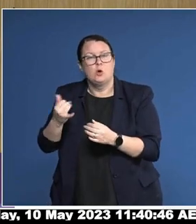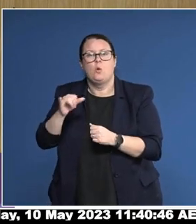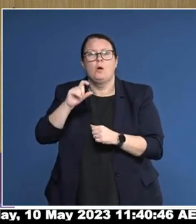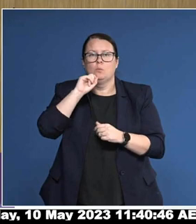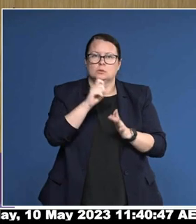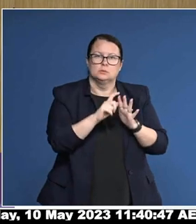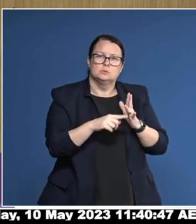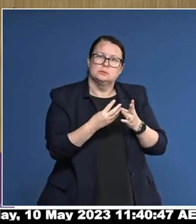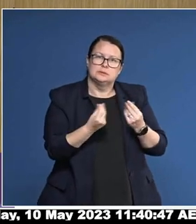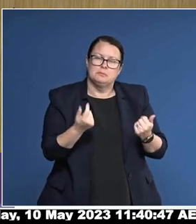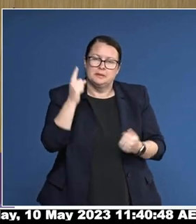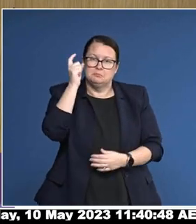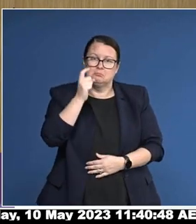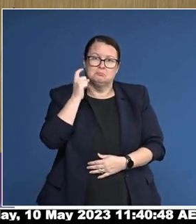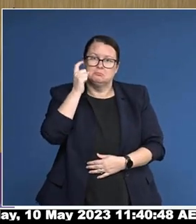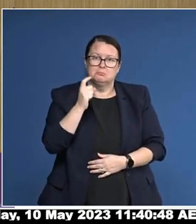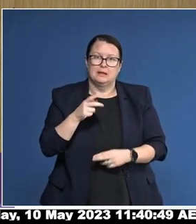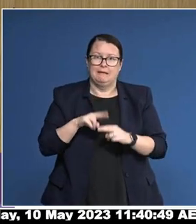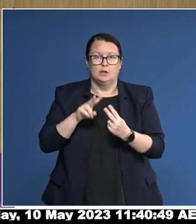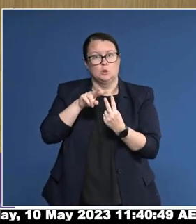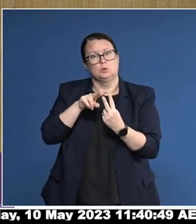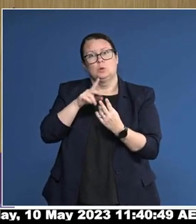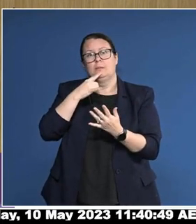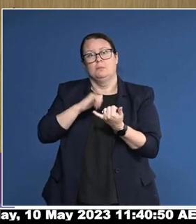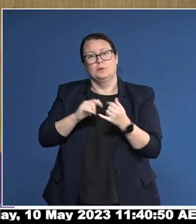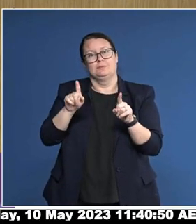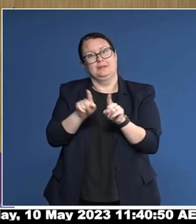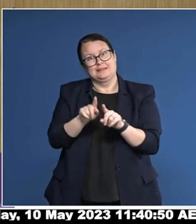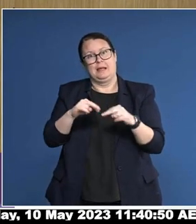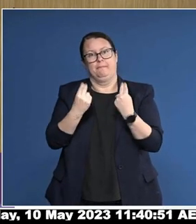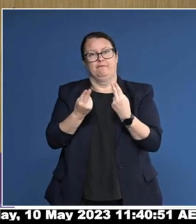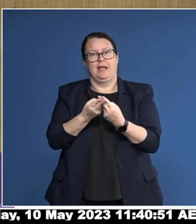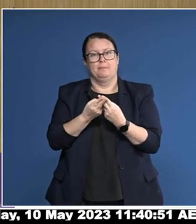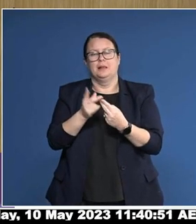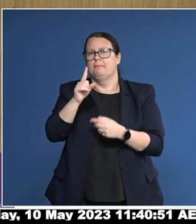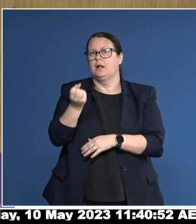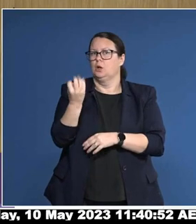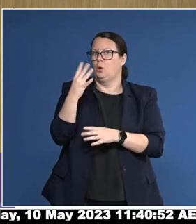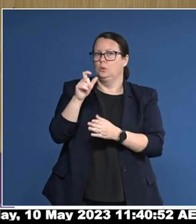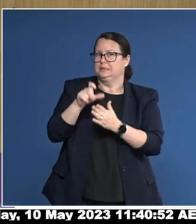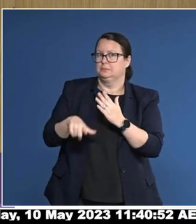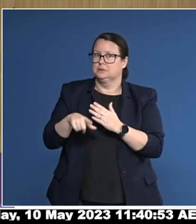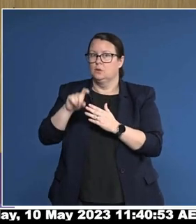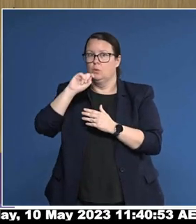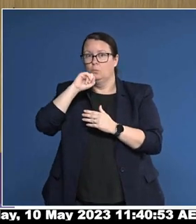If they were seeing children, two boys in the same family - Yes. COMMISSIONER MASON: - and having to be provided with additional